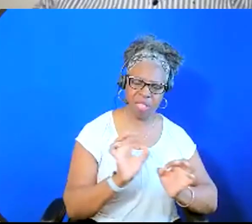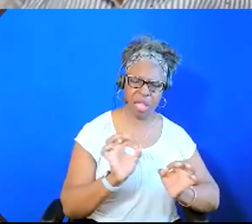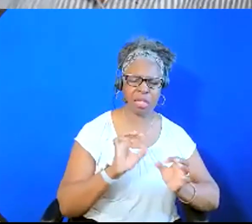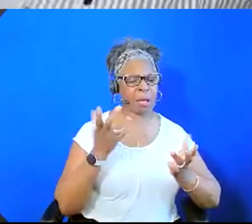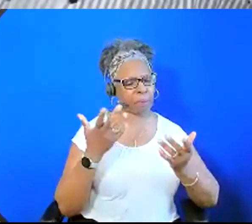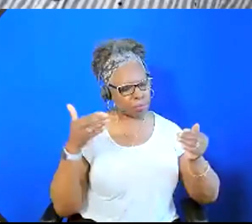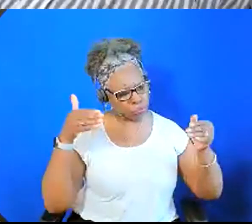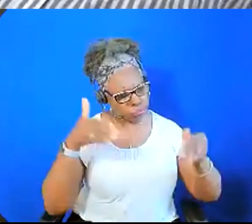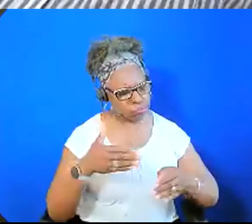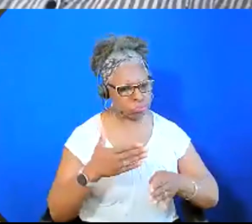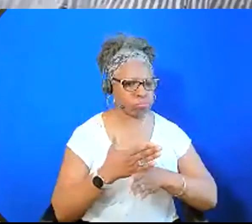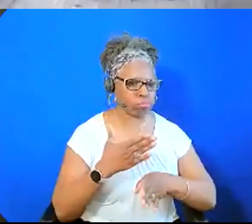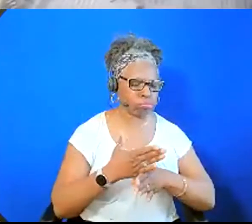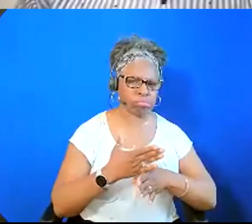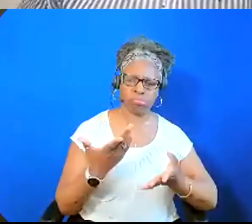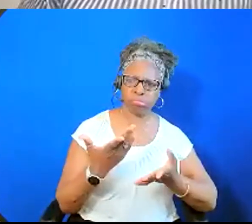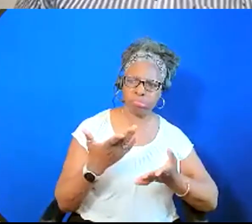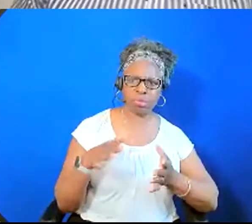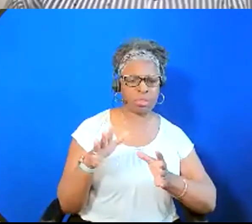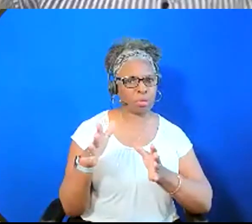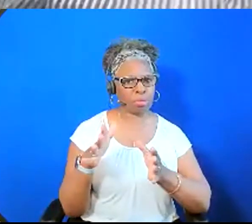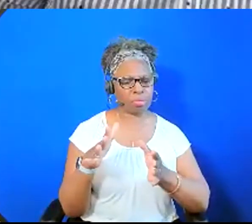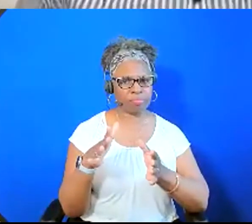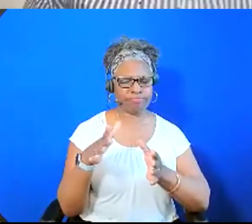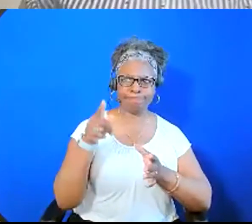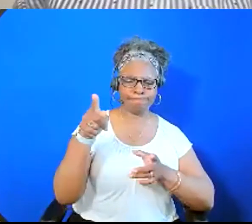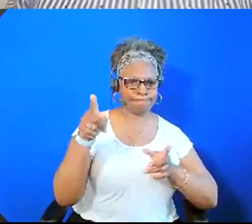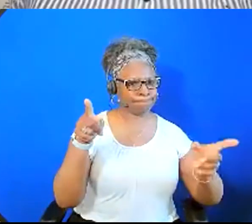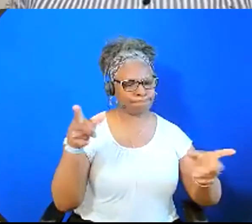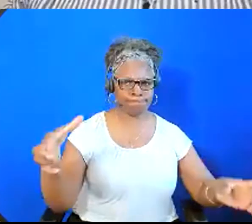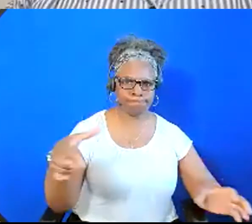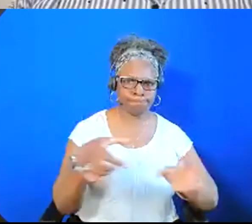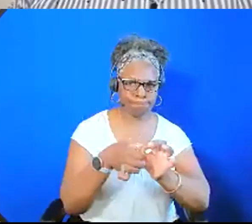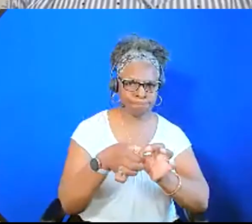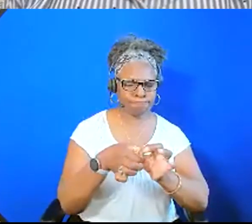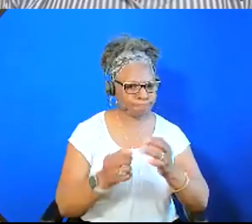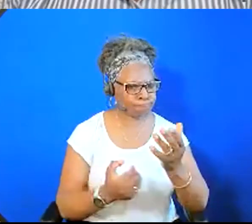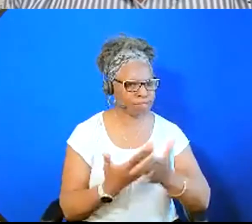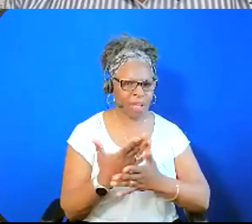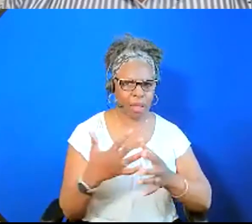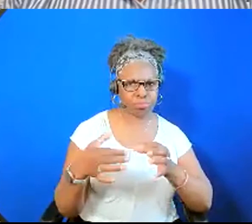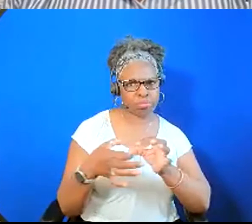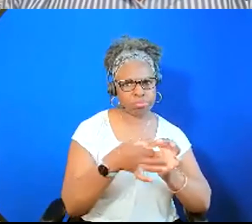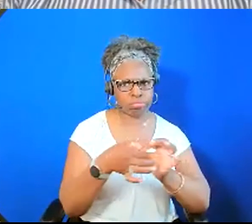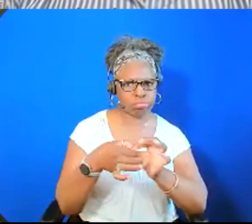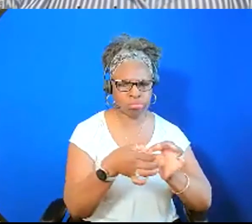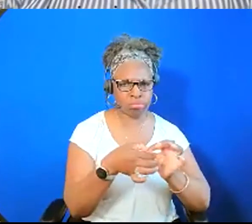understanding and collaboration between the two groups. But also I realised that what I what I didn't do and that was really important